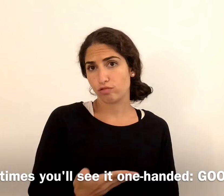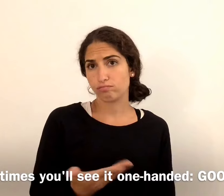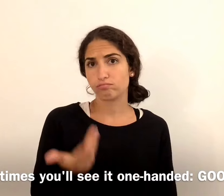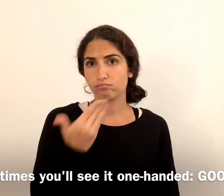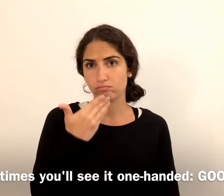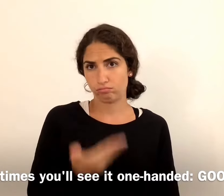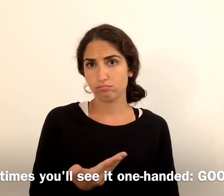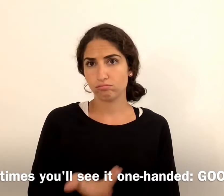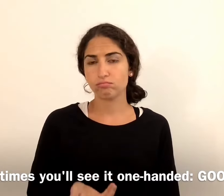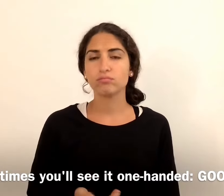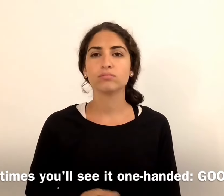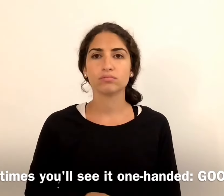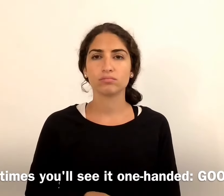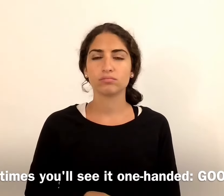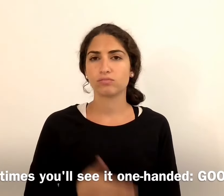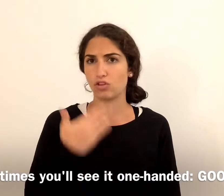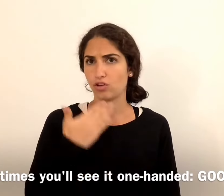see it one-handed: GOOD. Good.